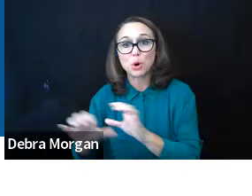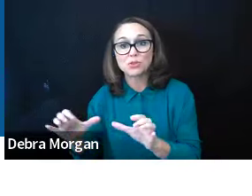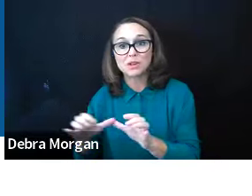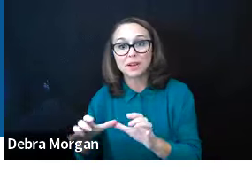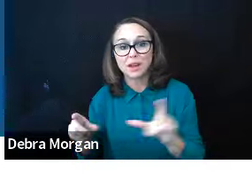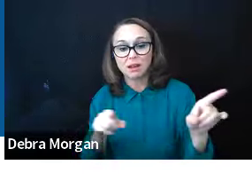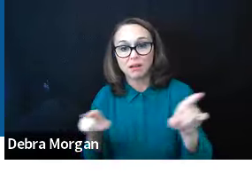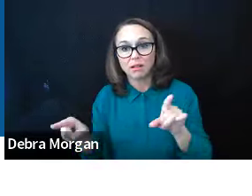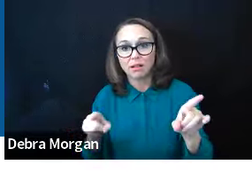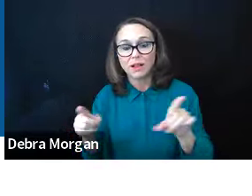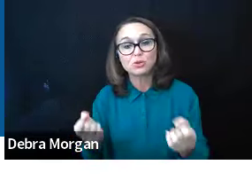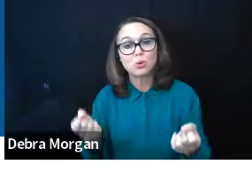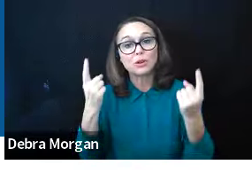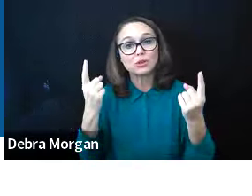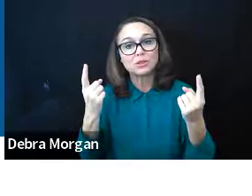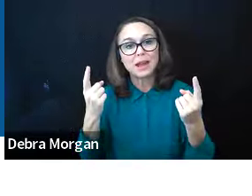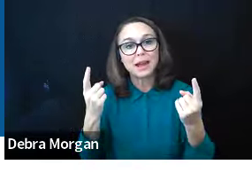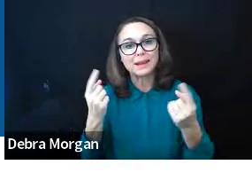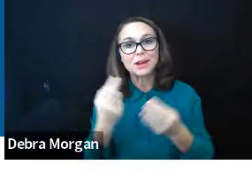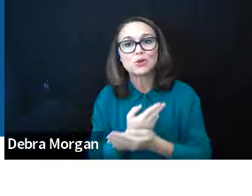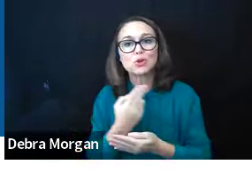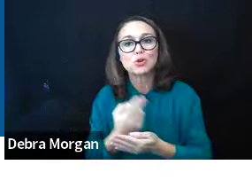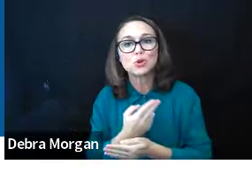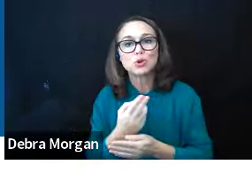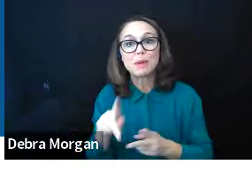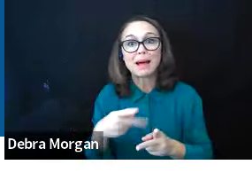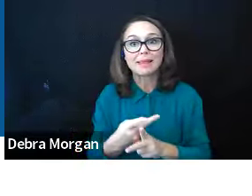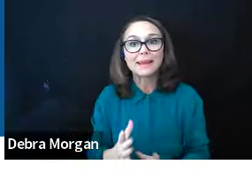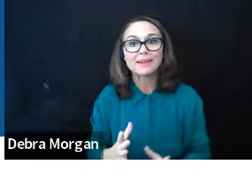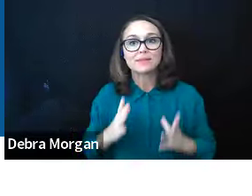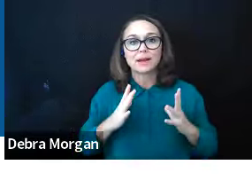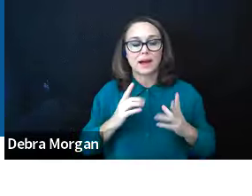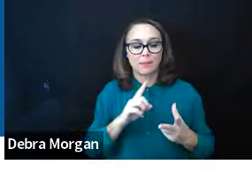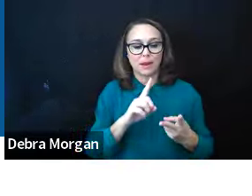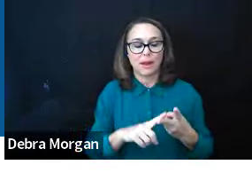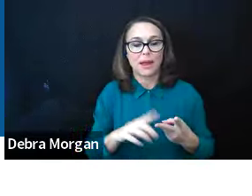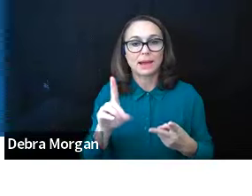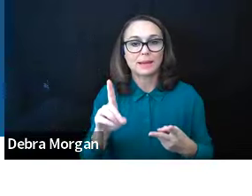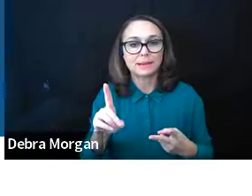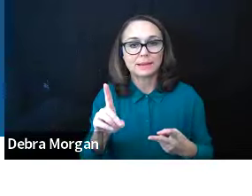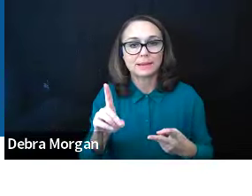utilization by leave type and demographics to support program implementation and improvement,